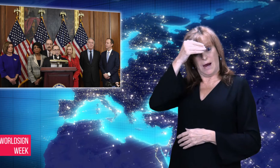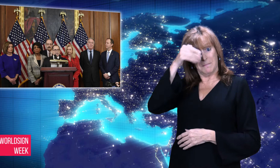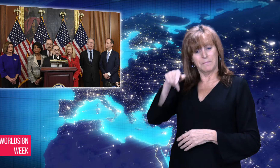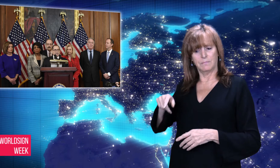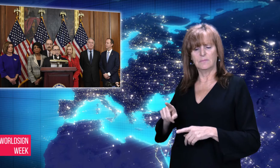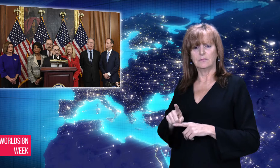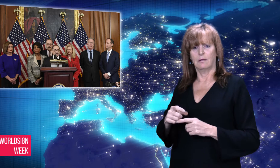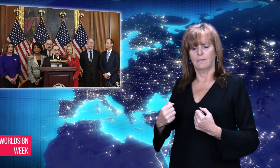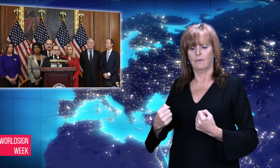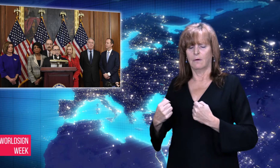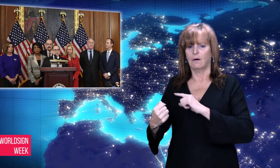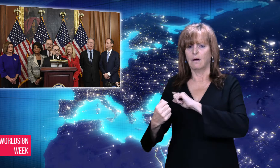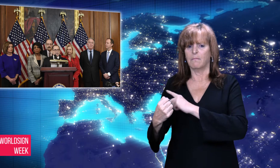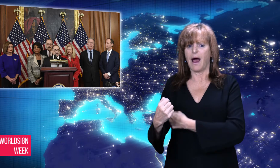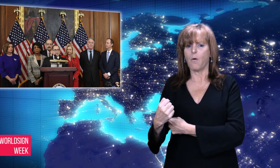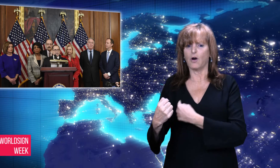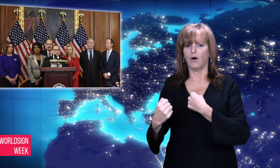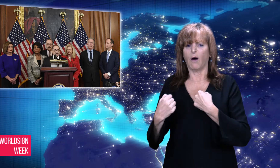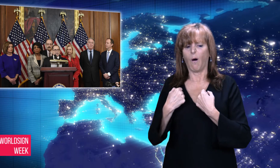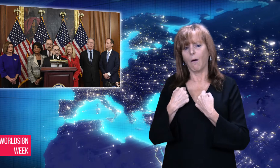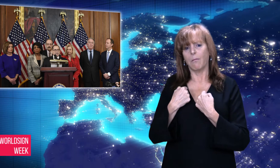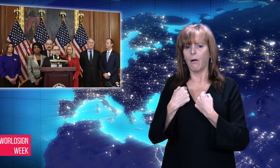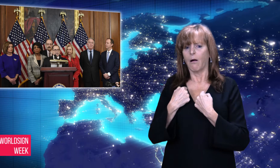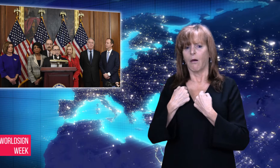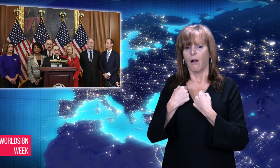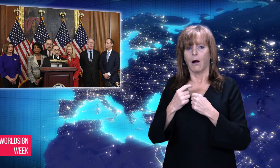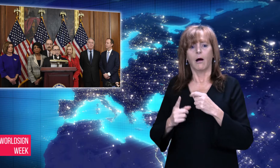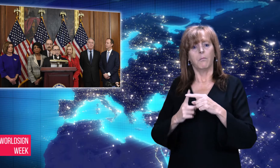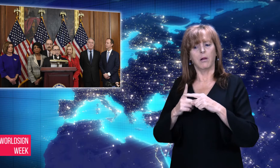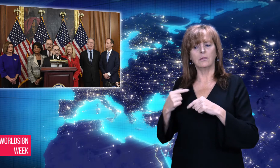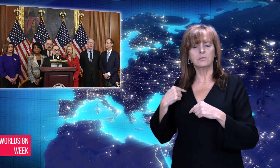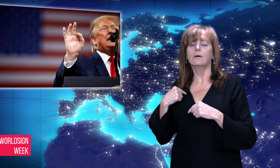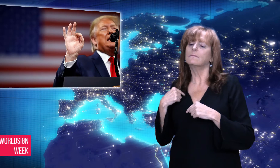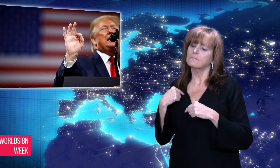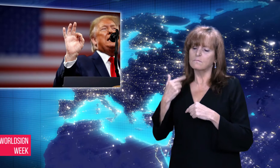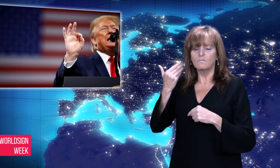accusing US President Donald Trump of abuse of